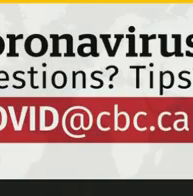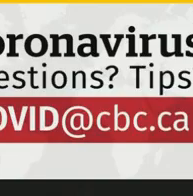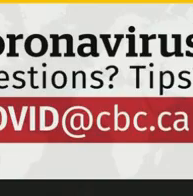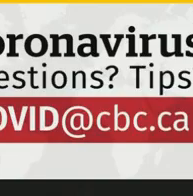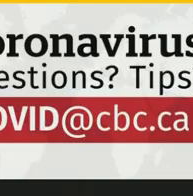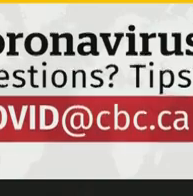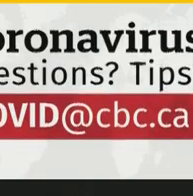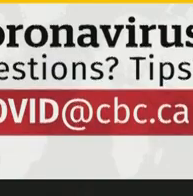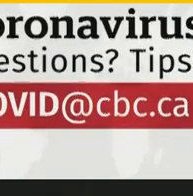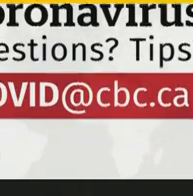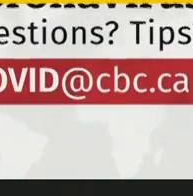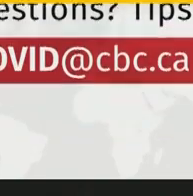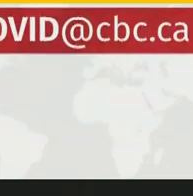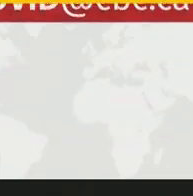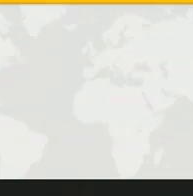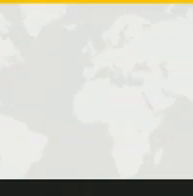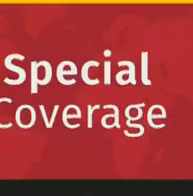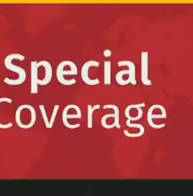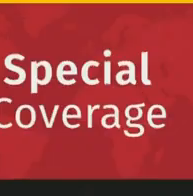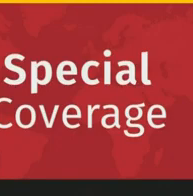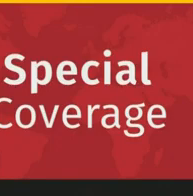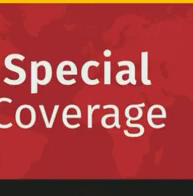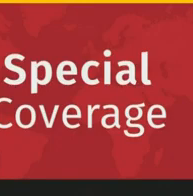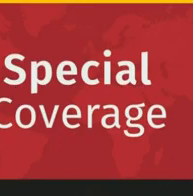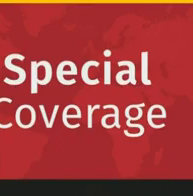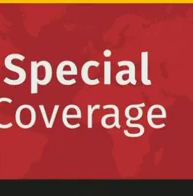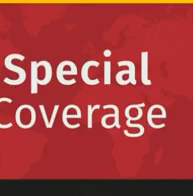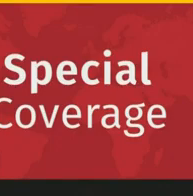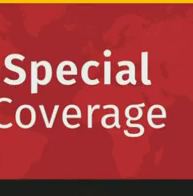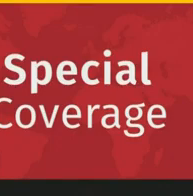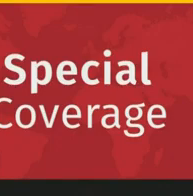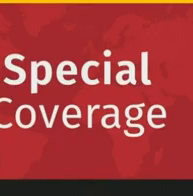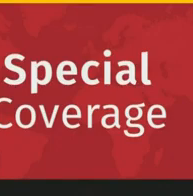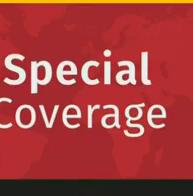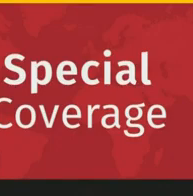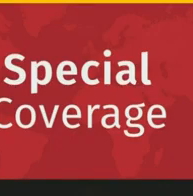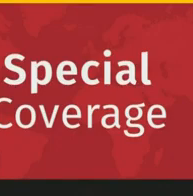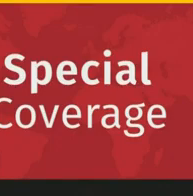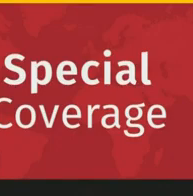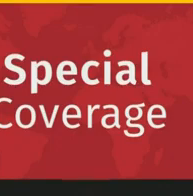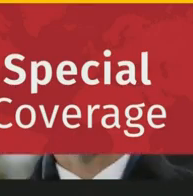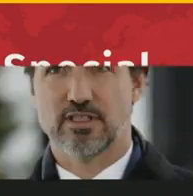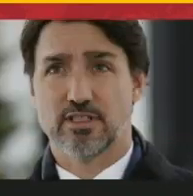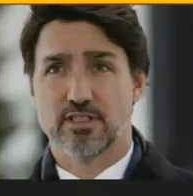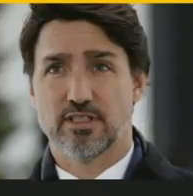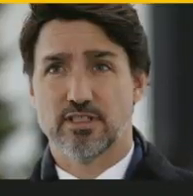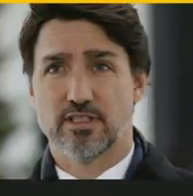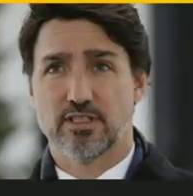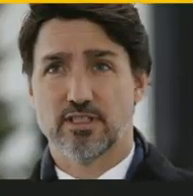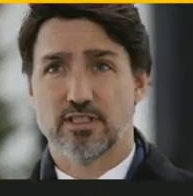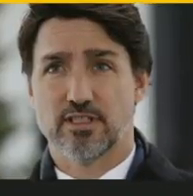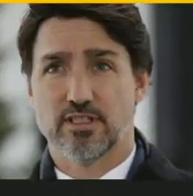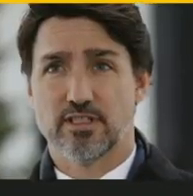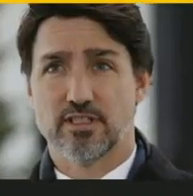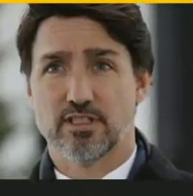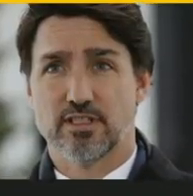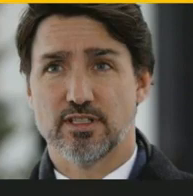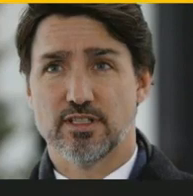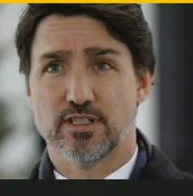WHERE THESE PHYSICAL DISTANCING MEASURES AND THE WAY OF LIFE WE